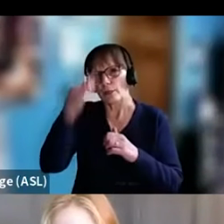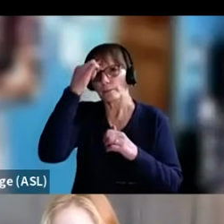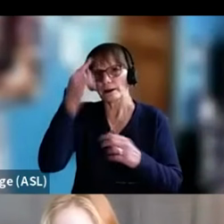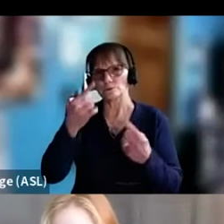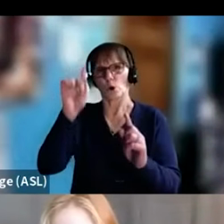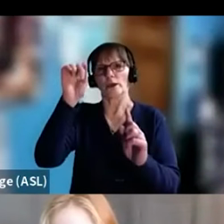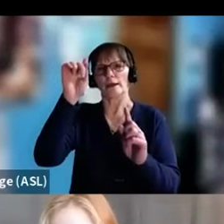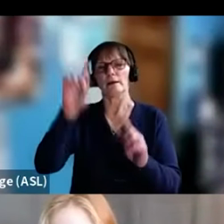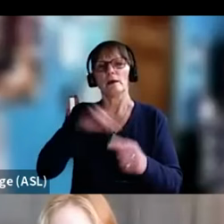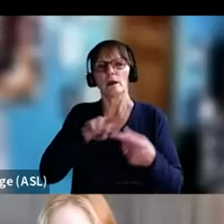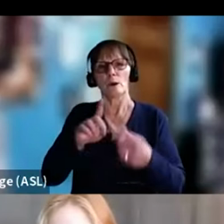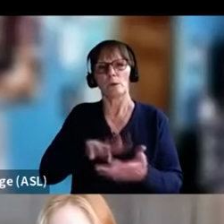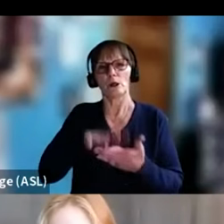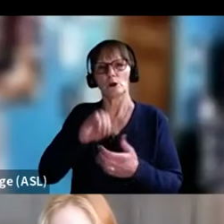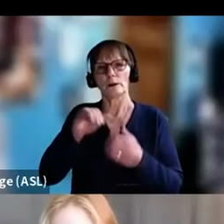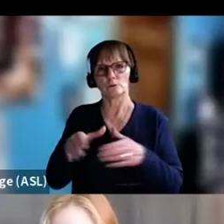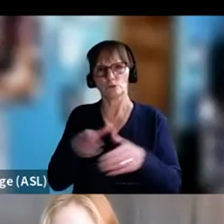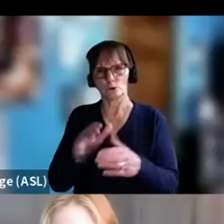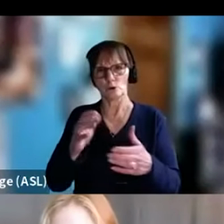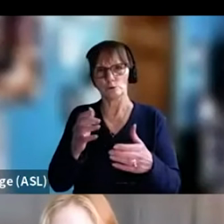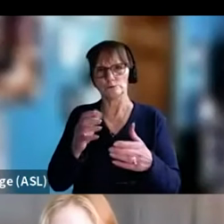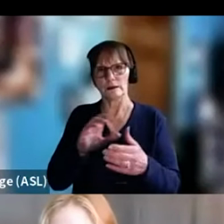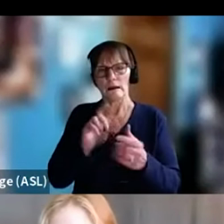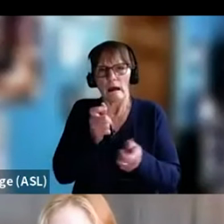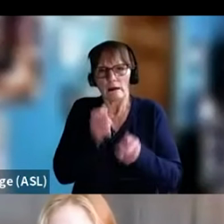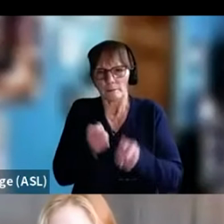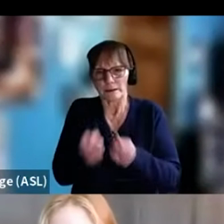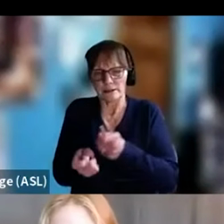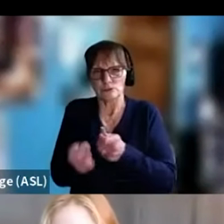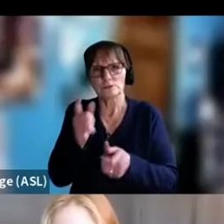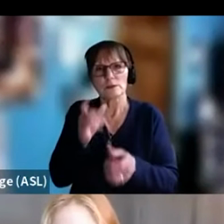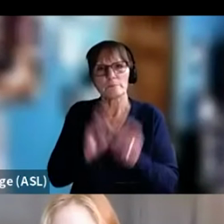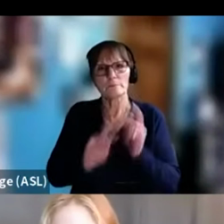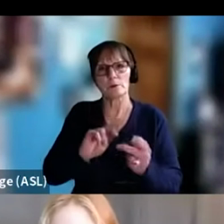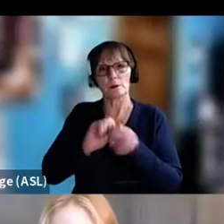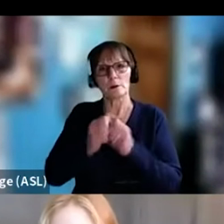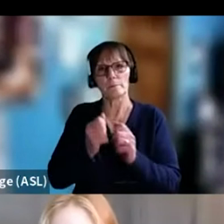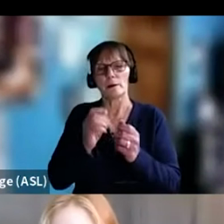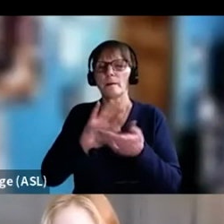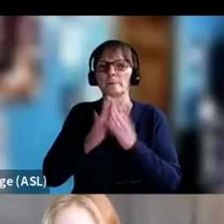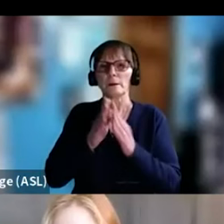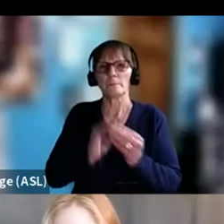And when we learn how to do those accommodations, people can be much more successful in our systems and in their housing.